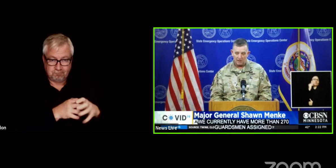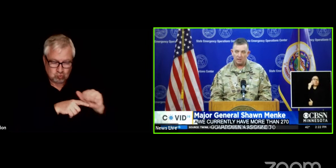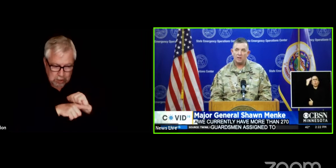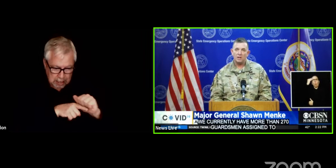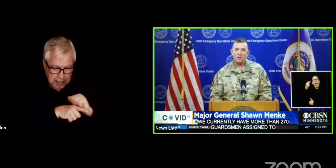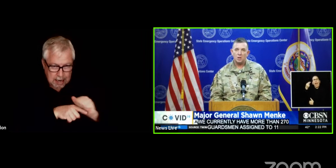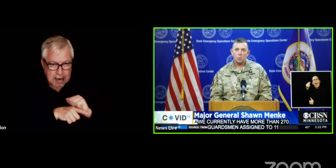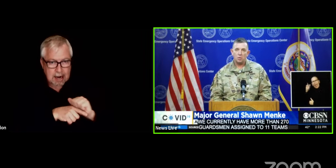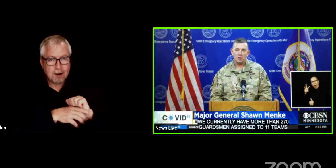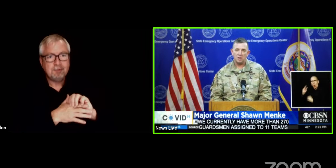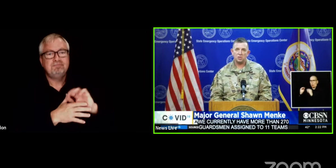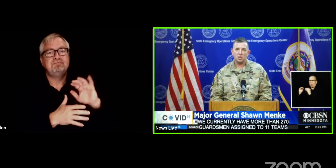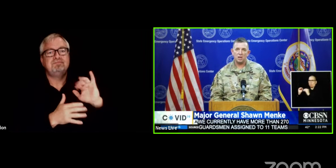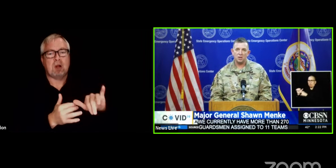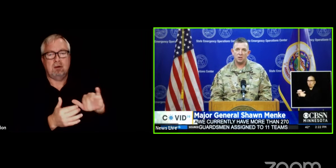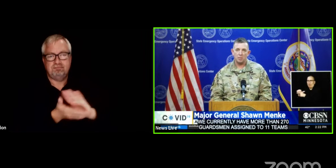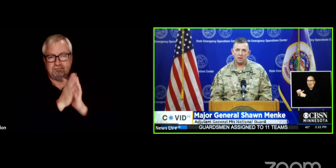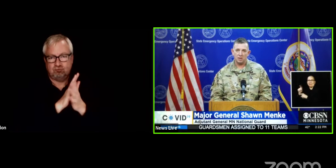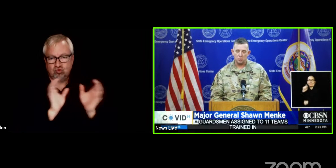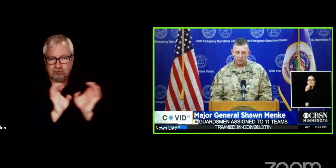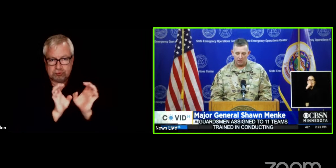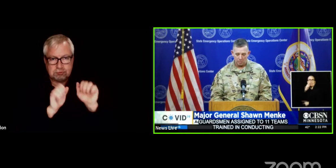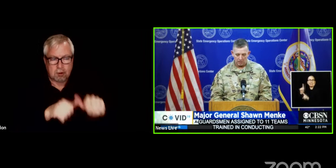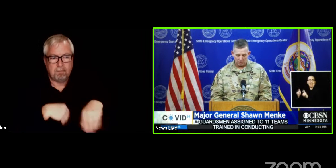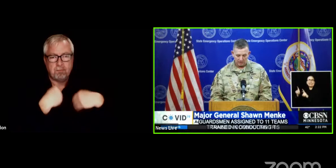STATE WITH AN ADDITIONAL 100 COMING INTO THE TRAINING PIPELINE.